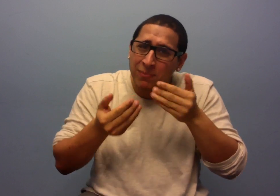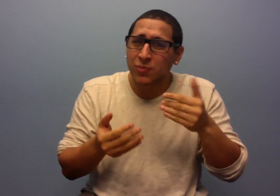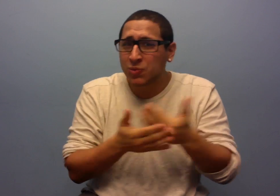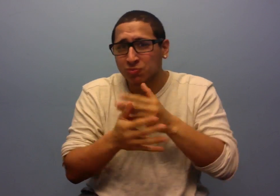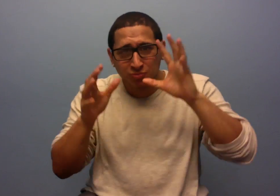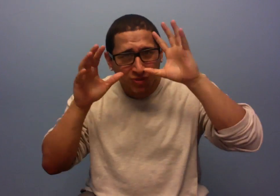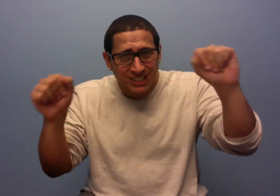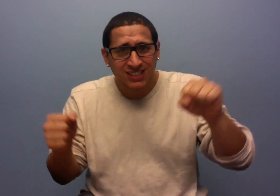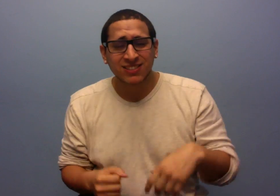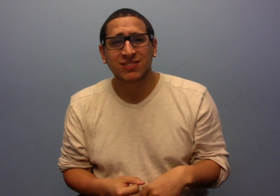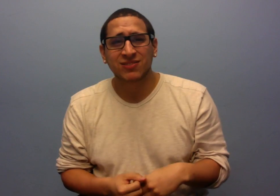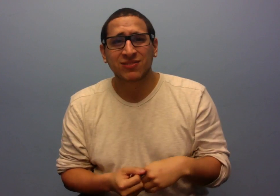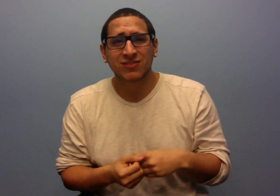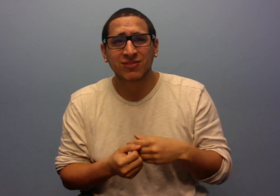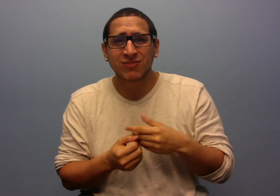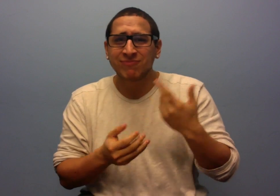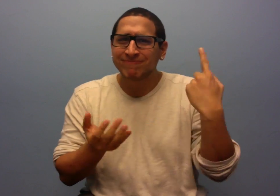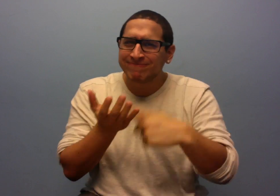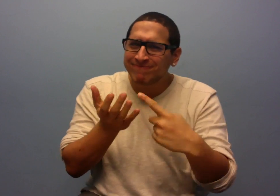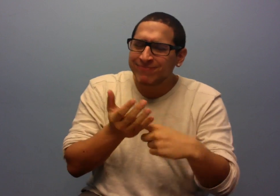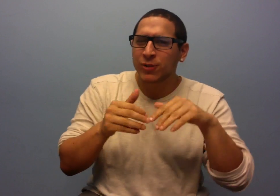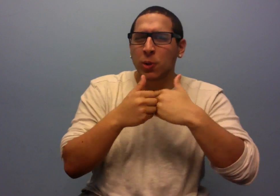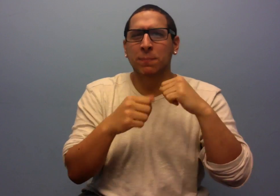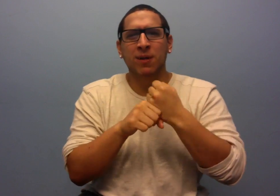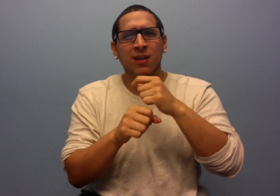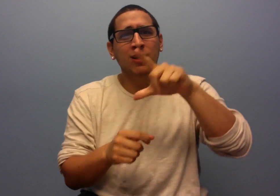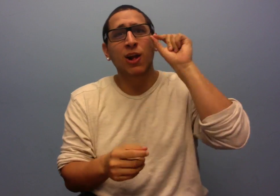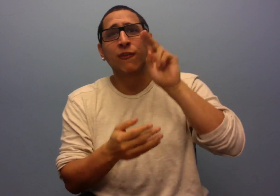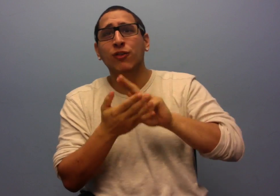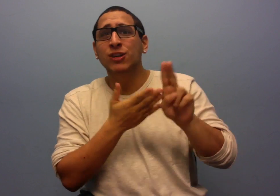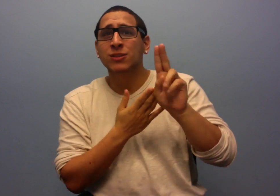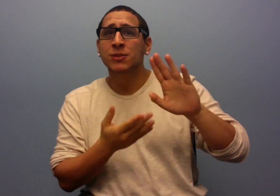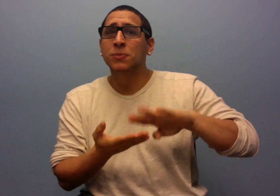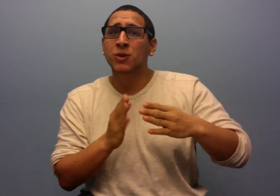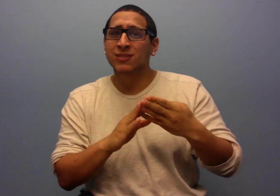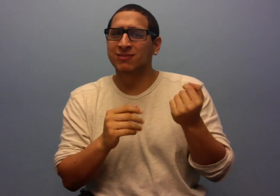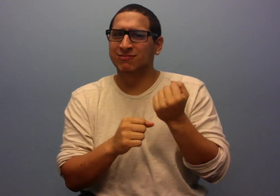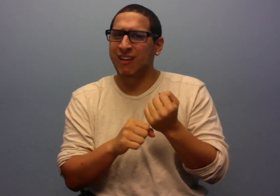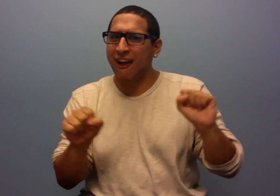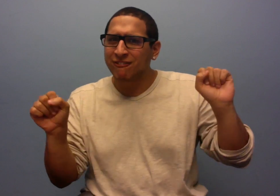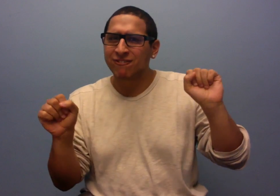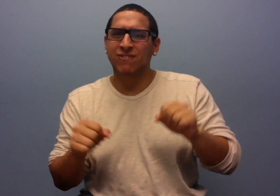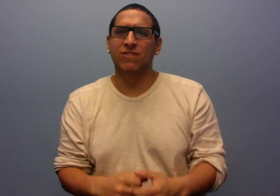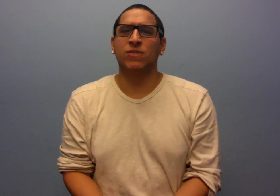welcoming our new president and improving the Gallaudet University community.